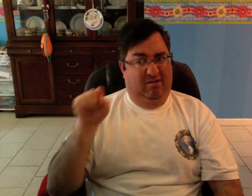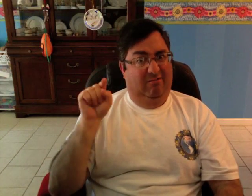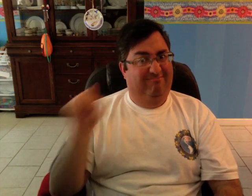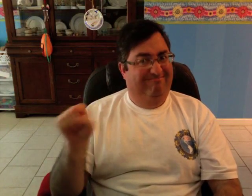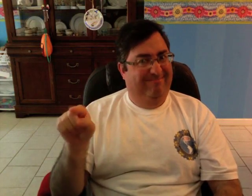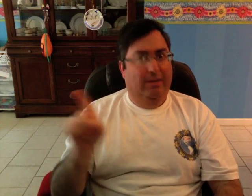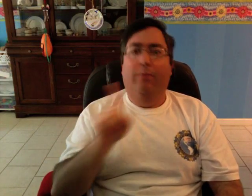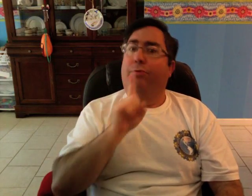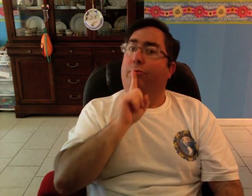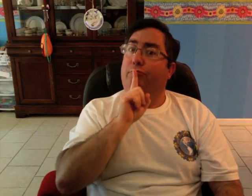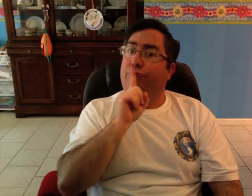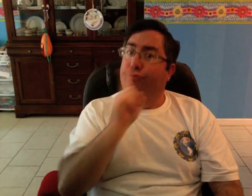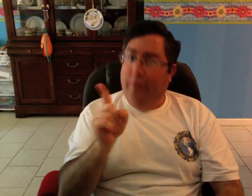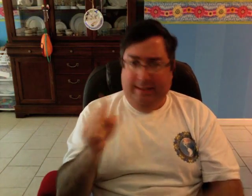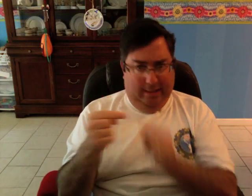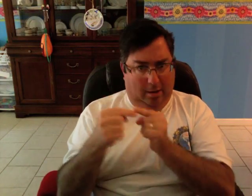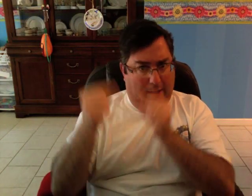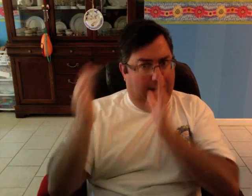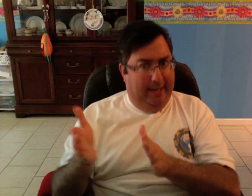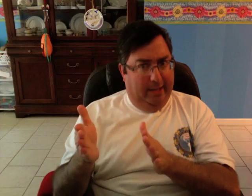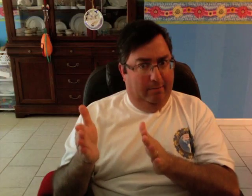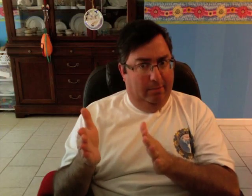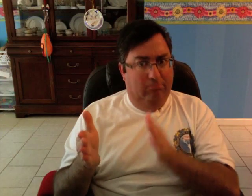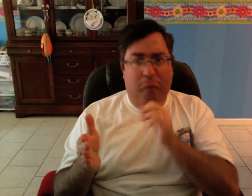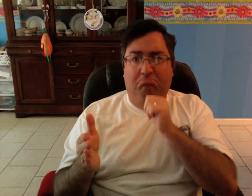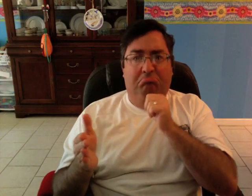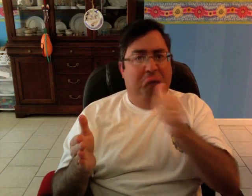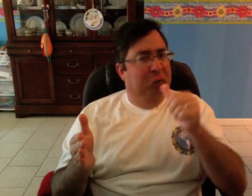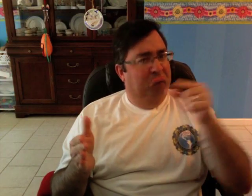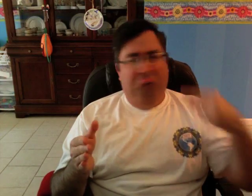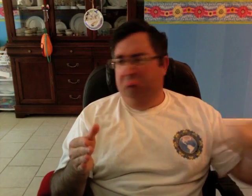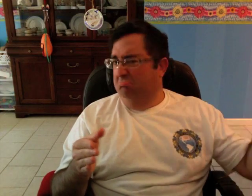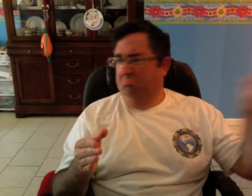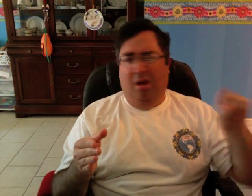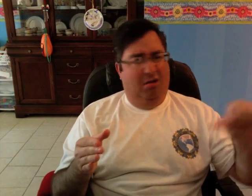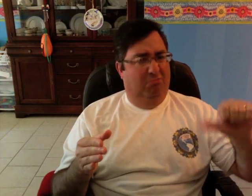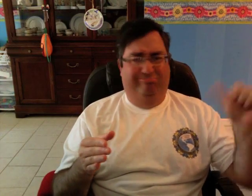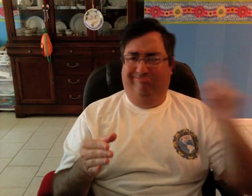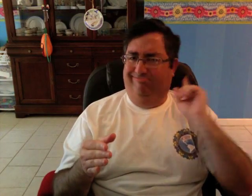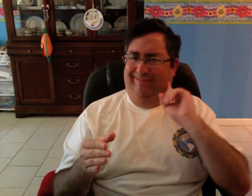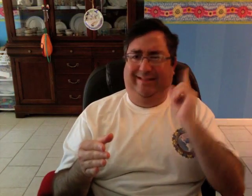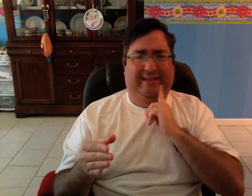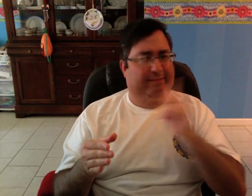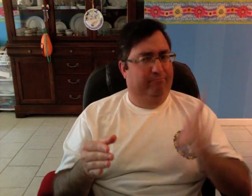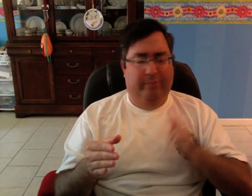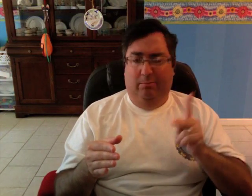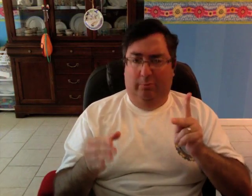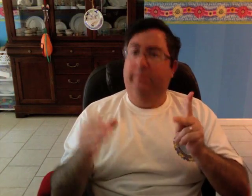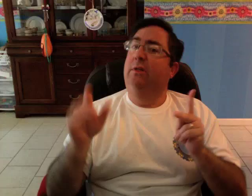AGBell is the real enemy. Not Deaf people.